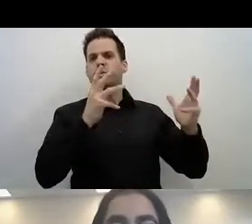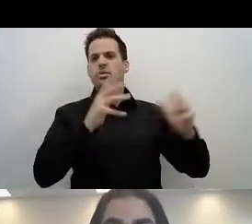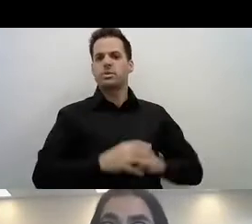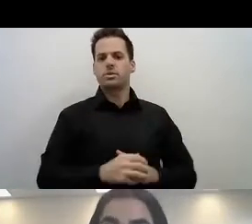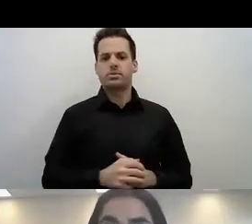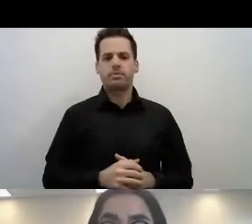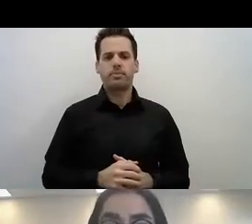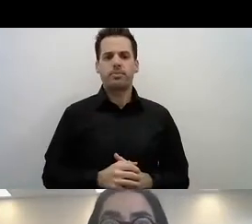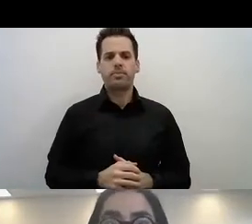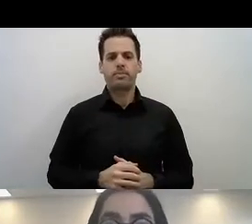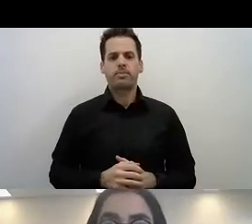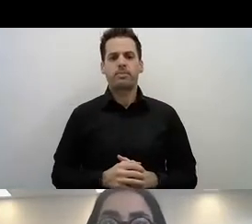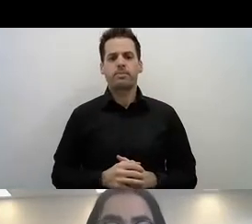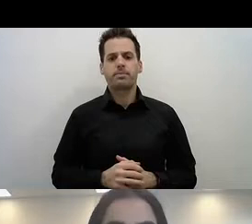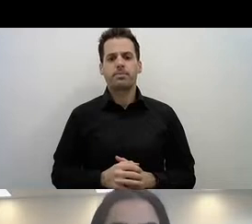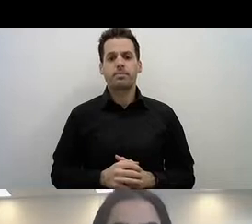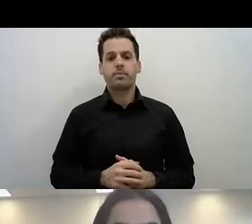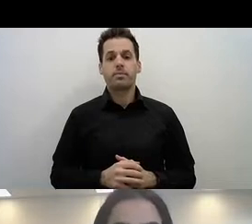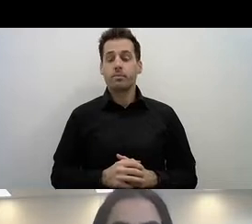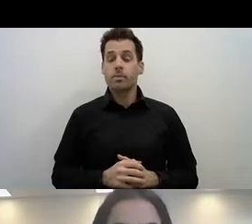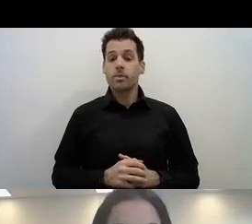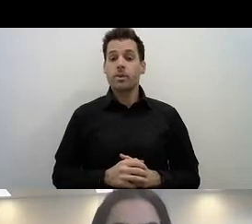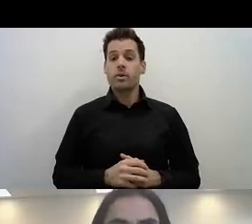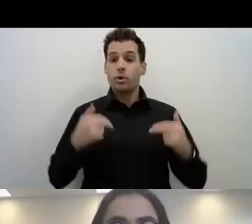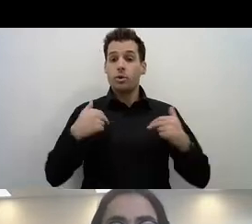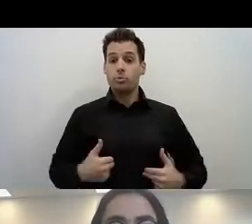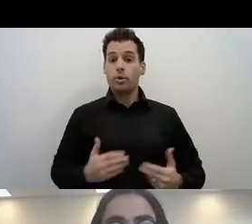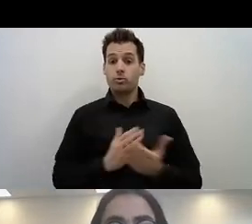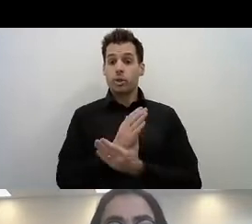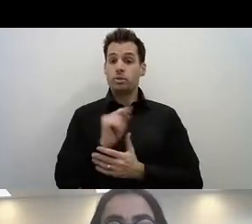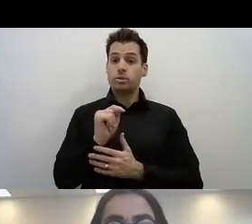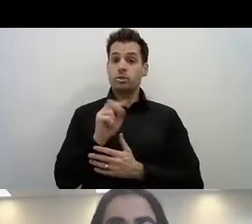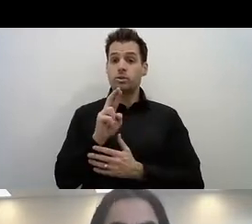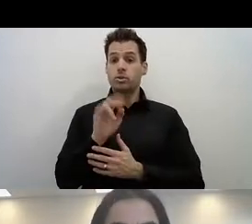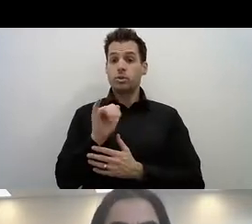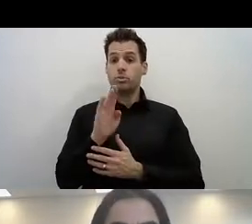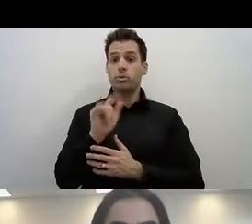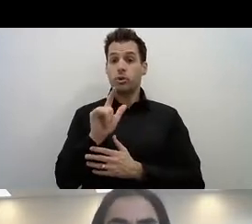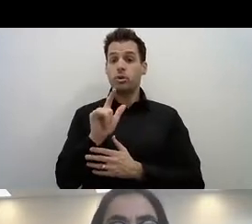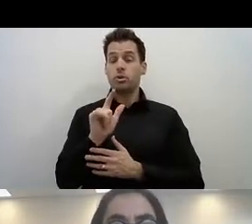now again this matter was considered by our human rights tribunal who in their in the decision